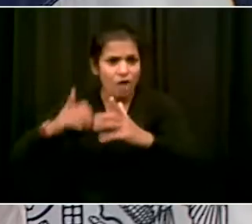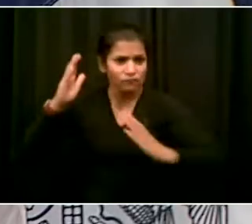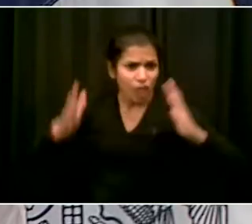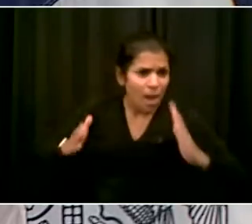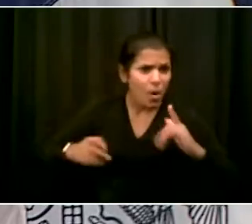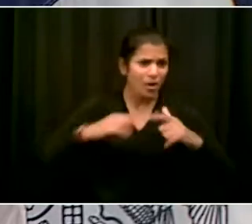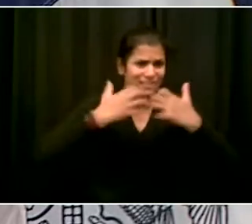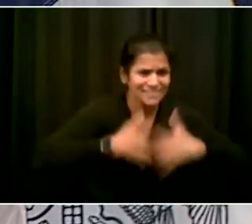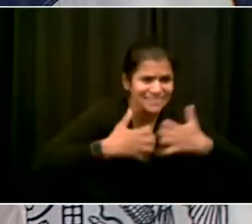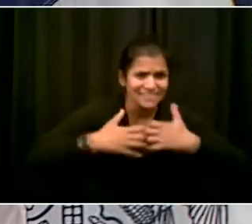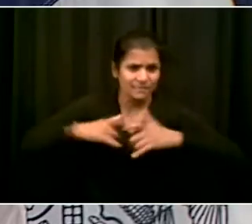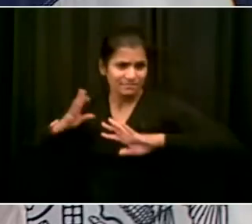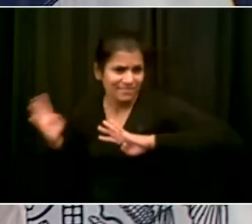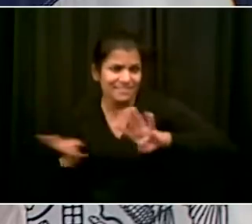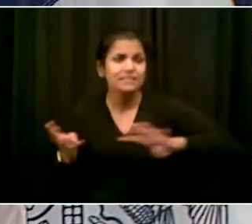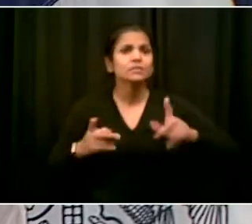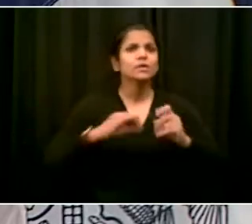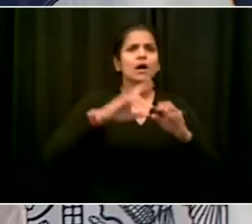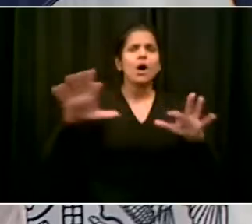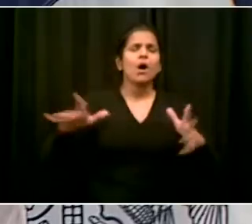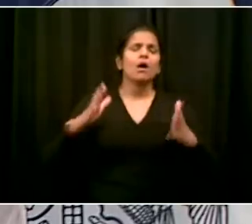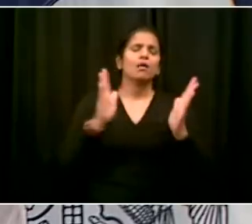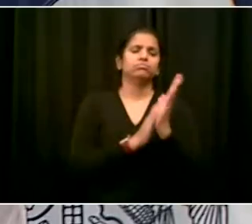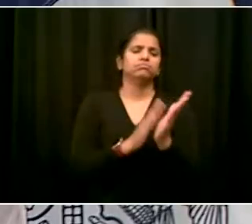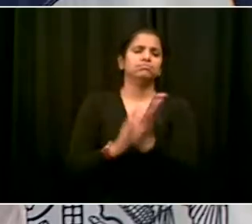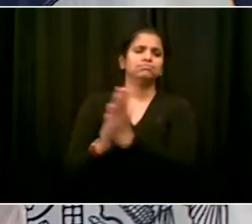EFFECTIVELY THE PPE CREATED HERE. ALL THTHSEE EMERGENCY EFFORTS TO MAKE NEW YORK CITY